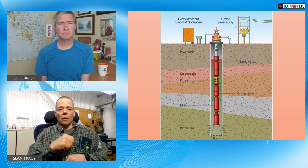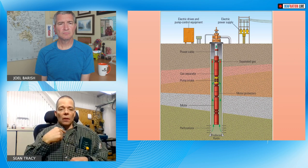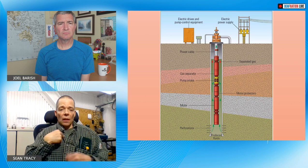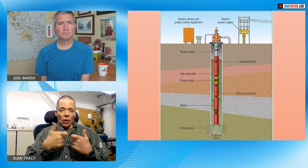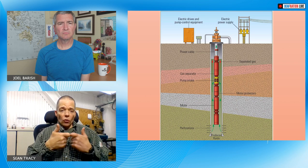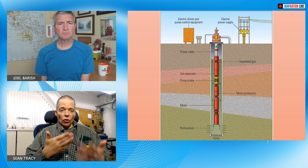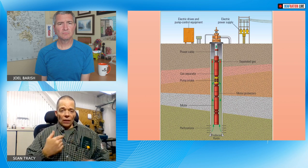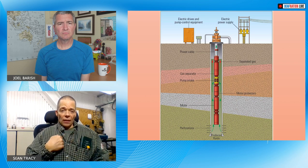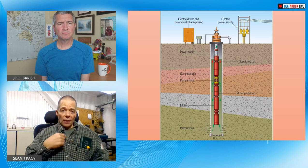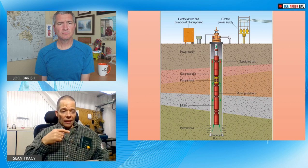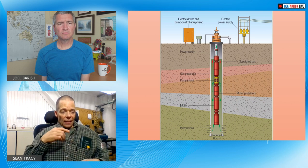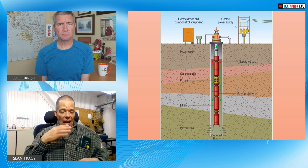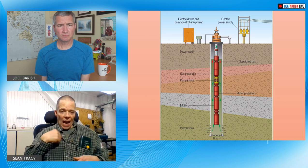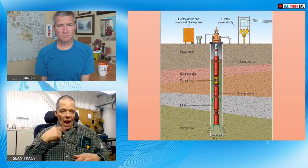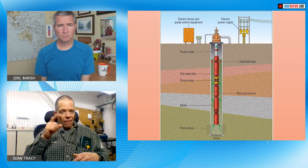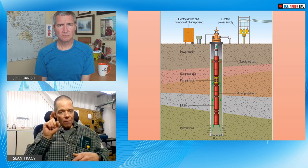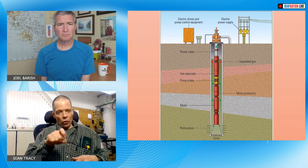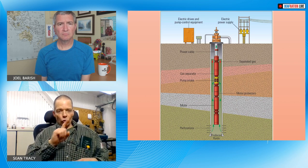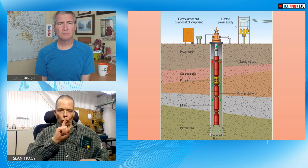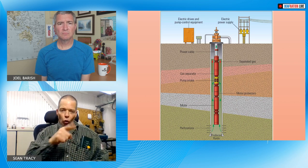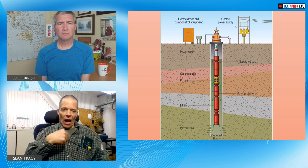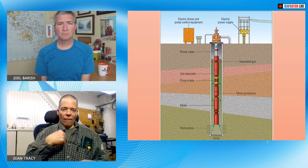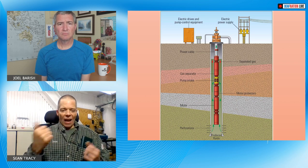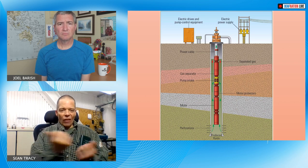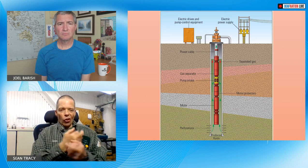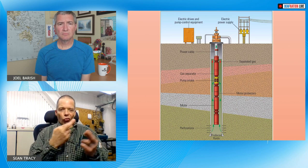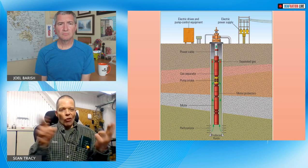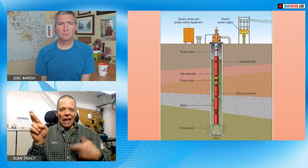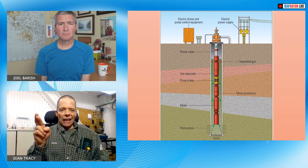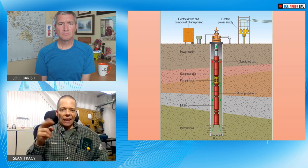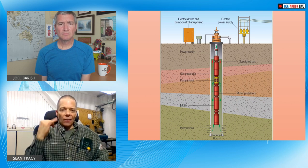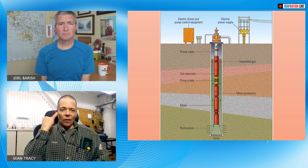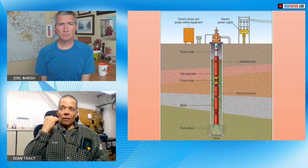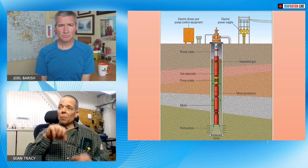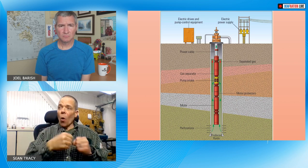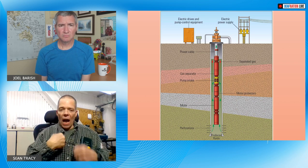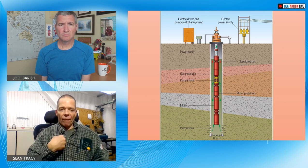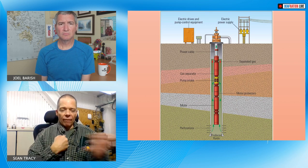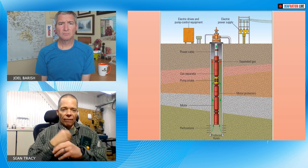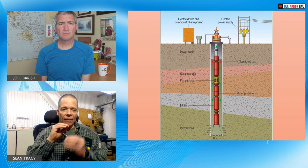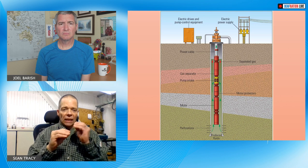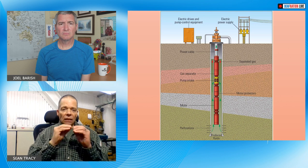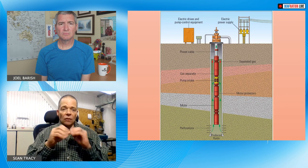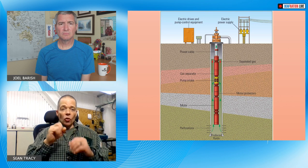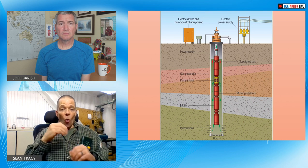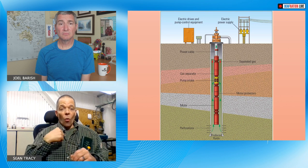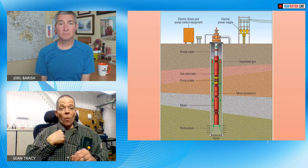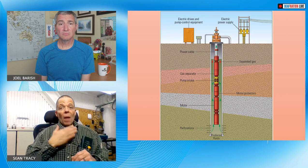My job as an electrician, I have to make sure that I have every single part ready and available to use. If something breaks, I have to have the parts to fix it.